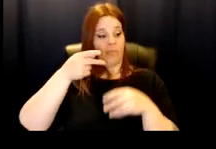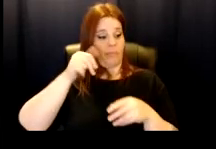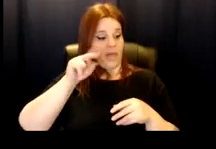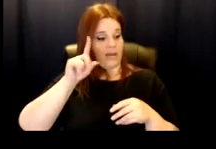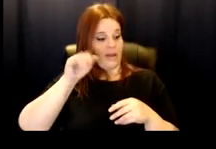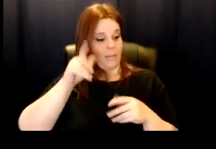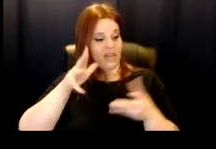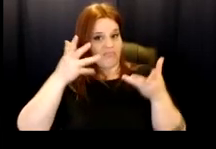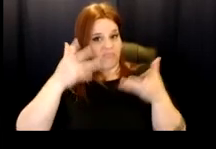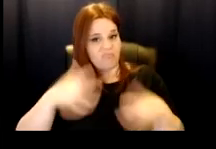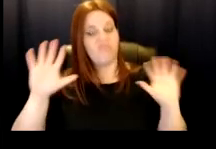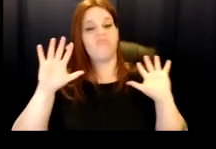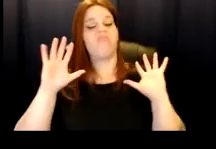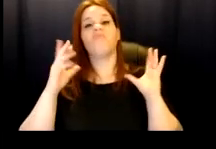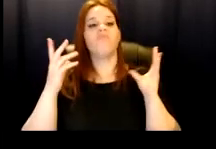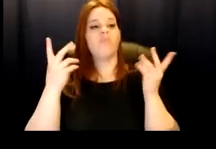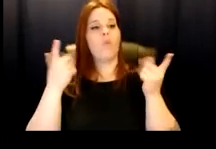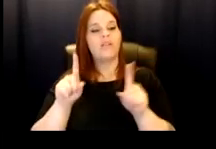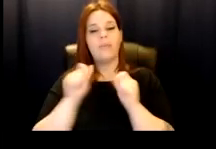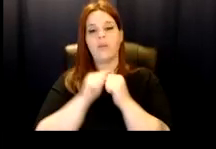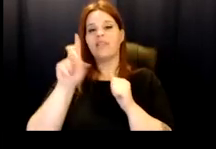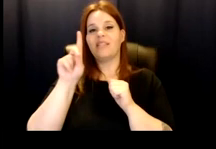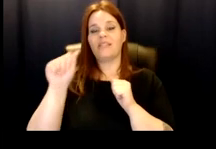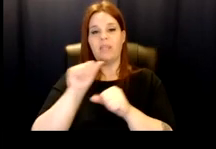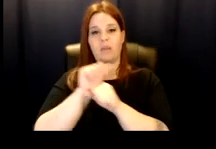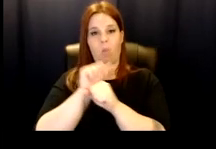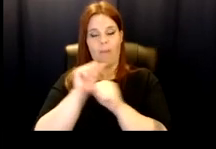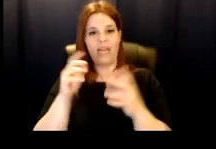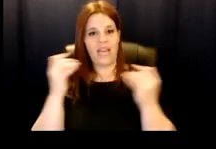employment and what is happening with disability employment now, in addition to navigating